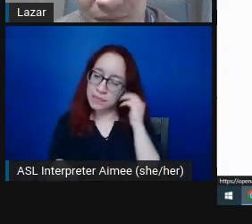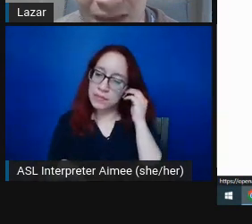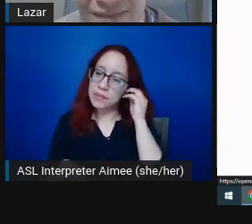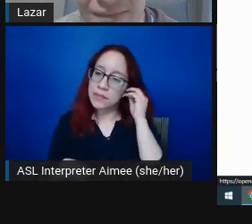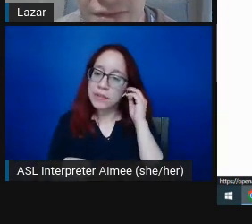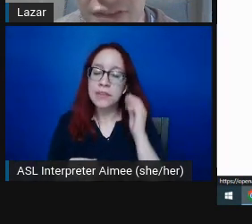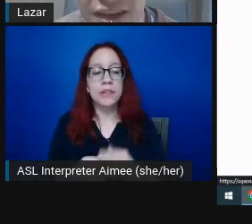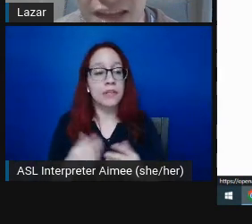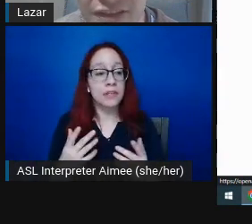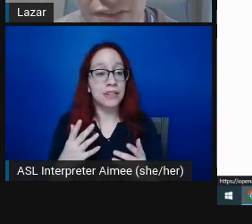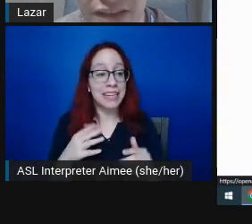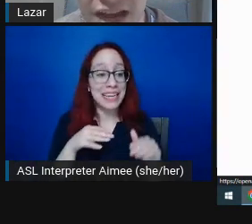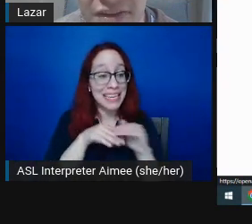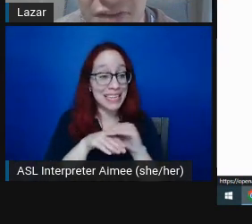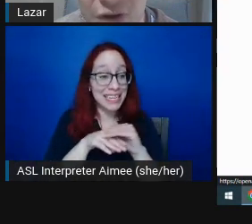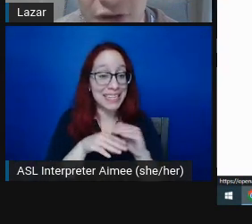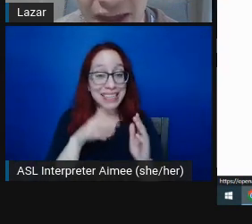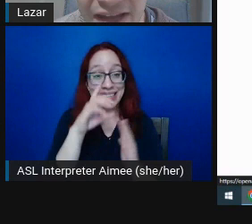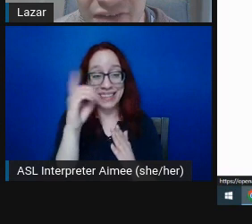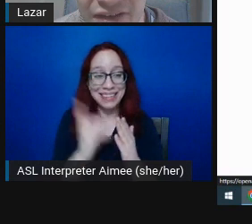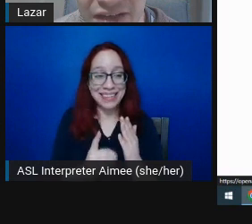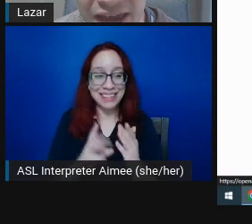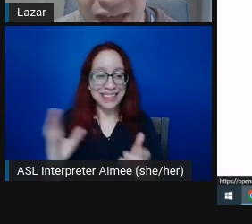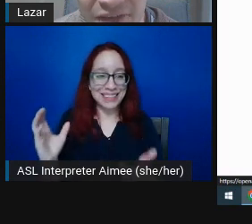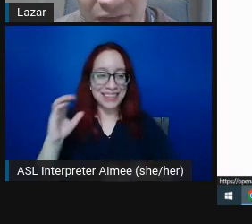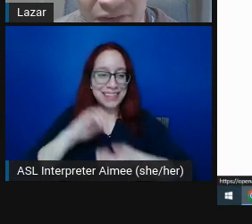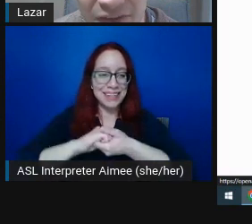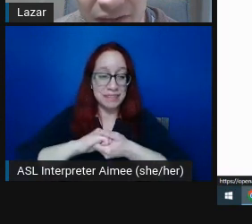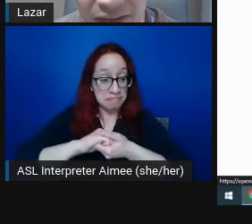Accessibility and design go hand in hand.